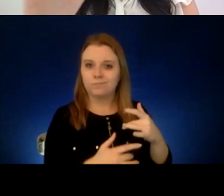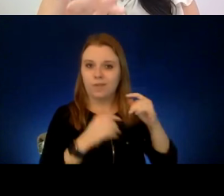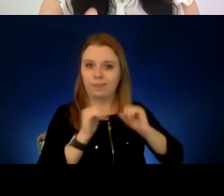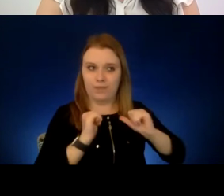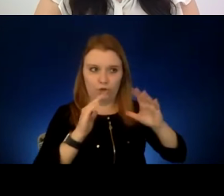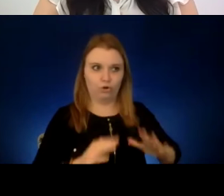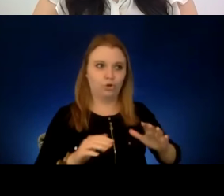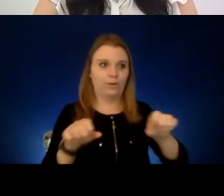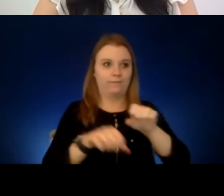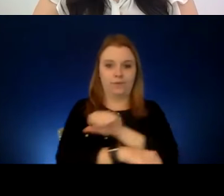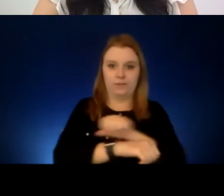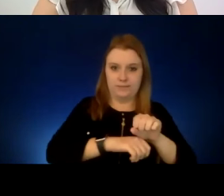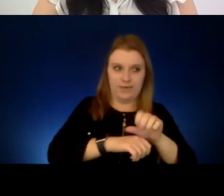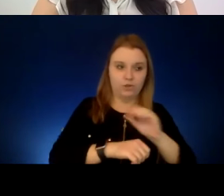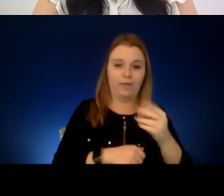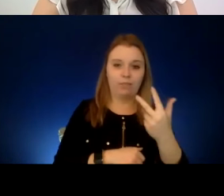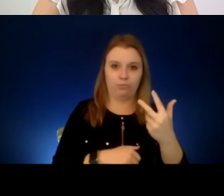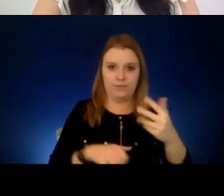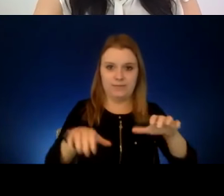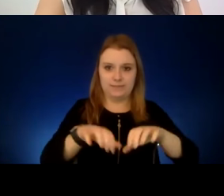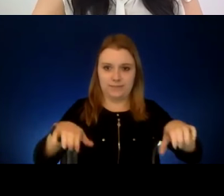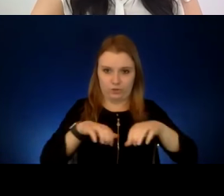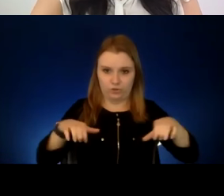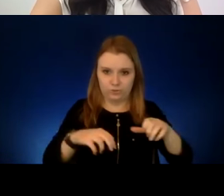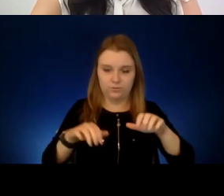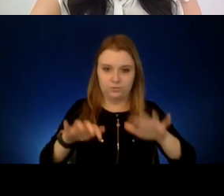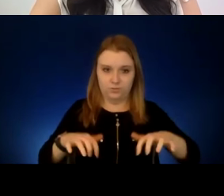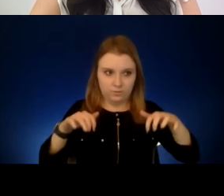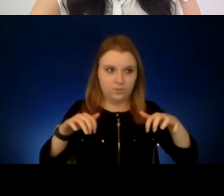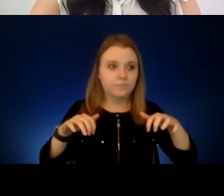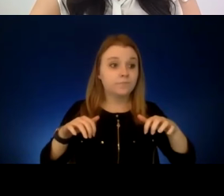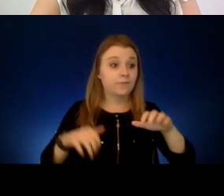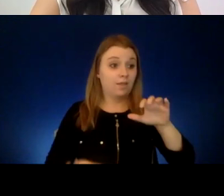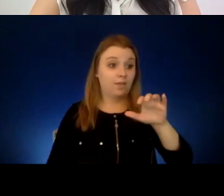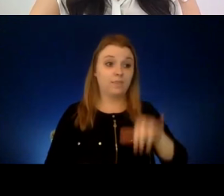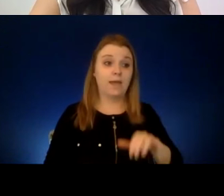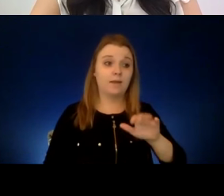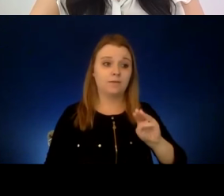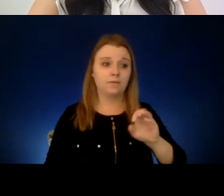and then three sections of seating behind it. This mezzanine level here is the third level.